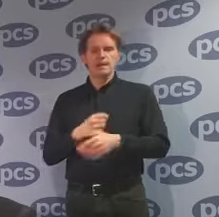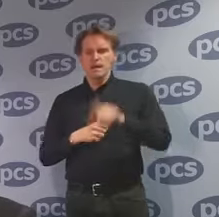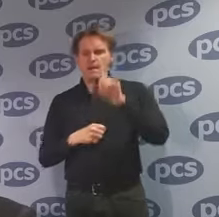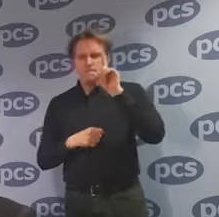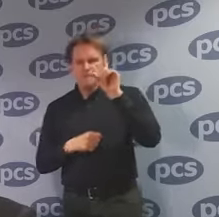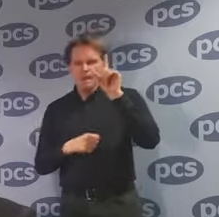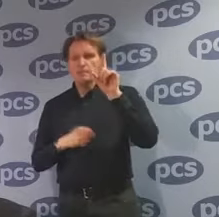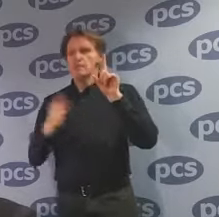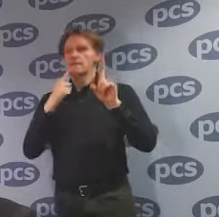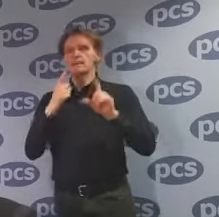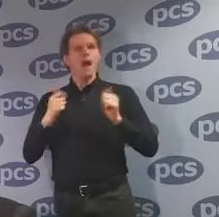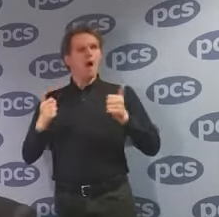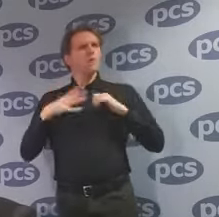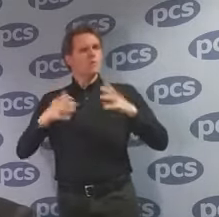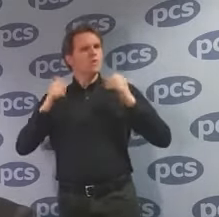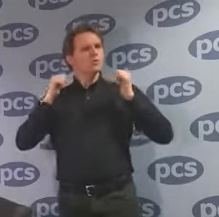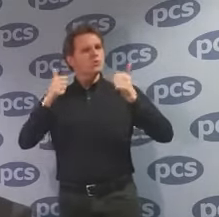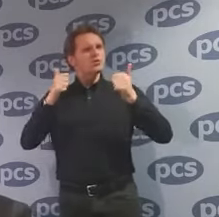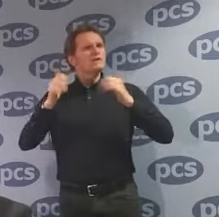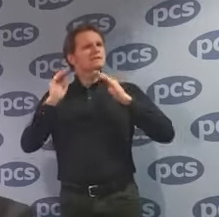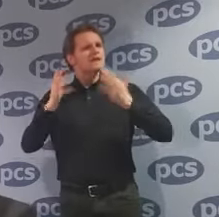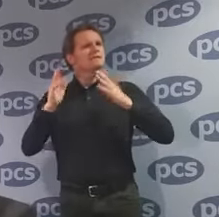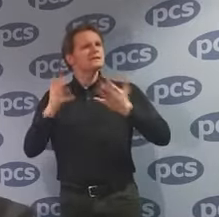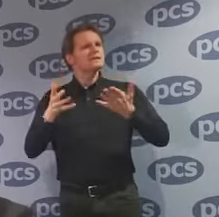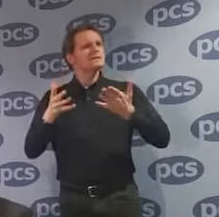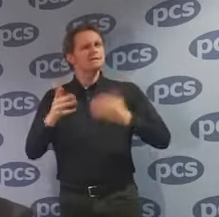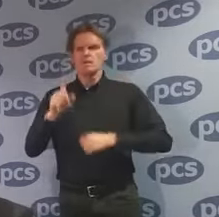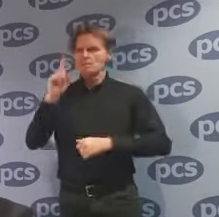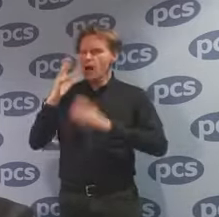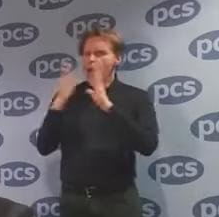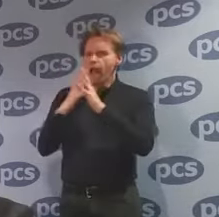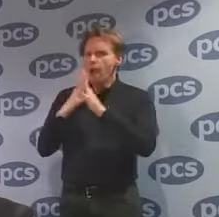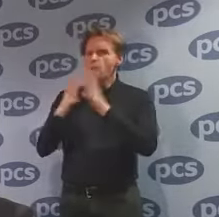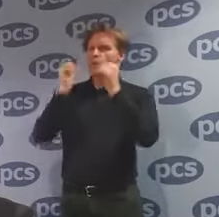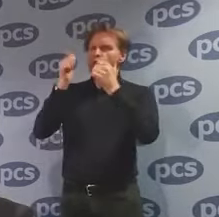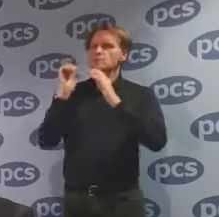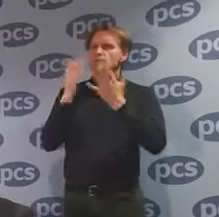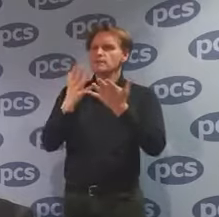hypocrisy because you can't have decent public services if you withdraw public